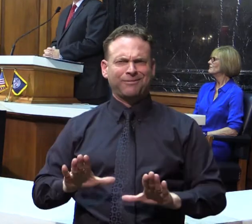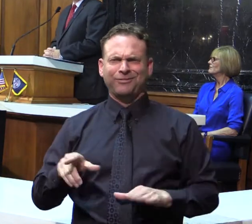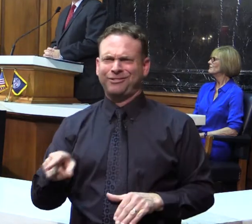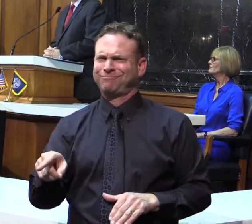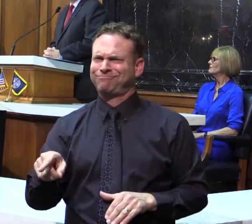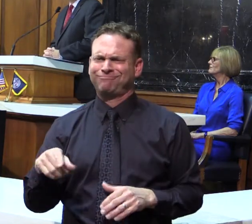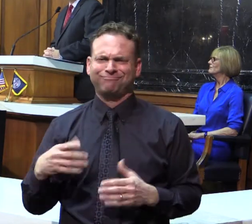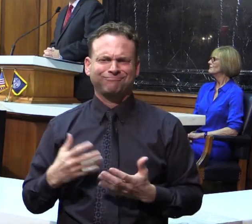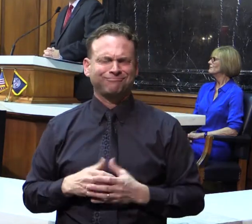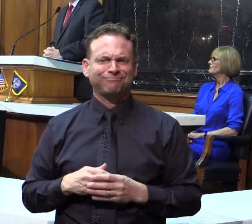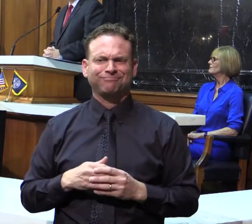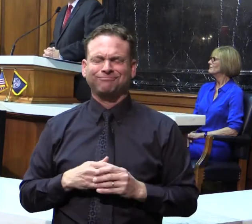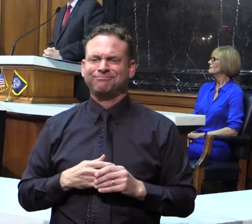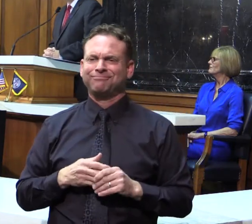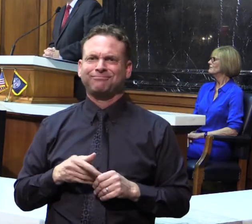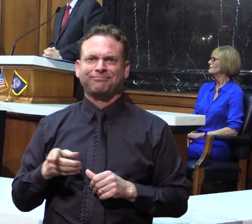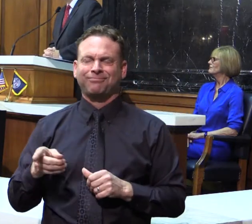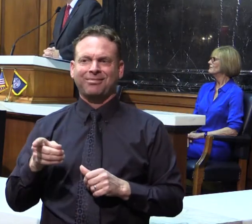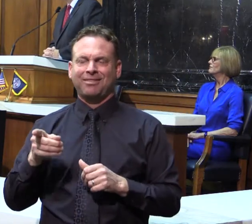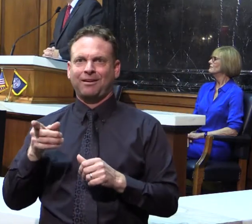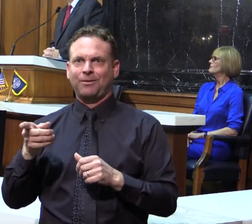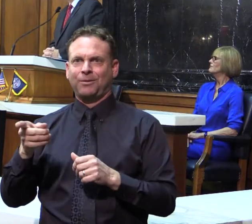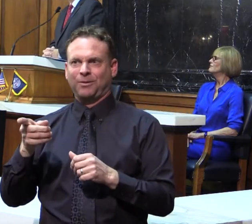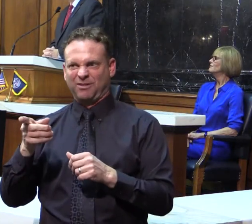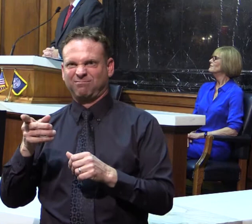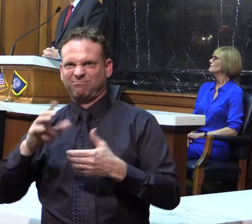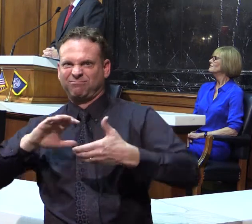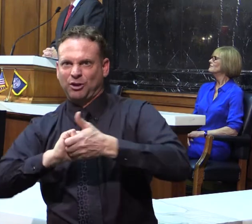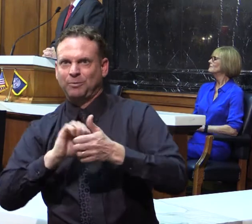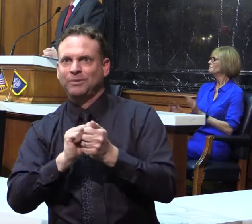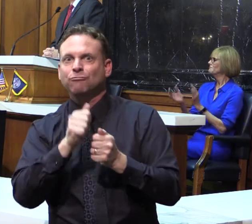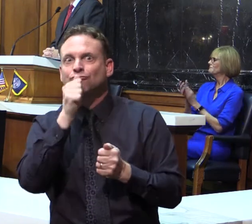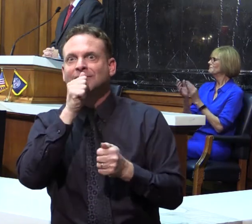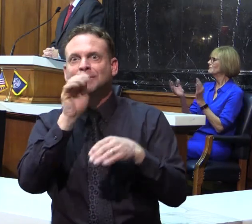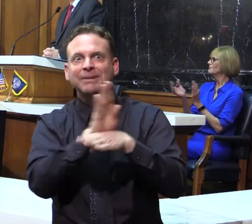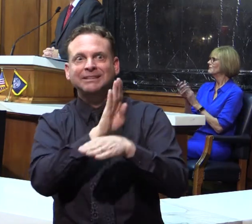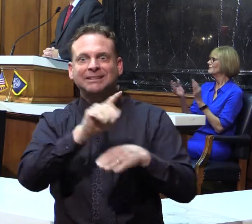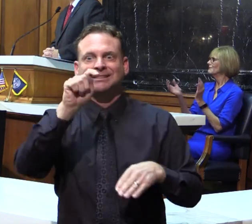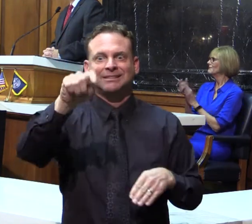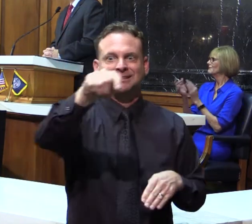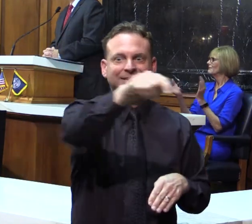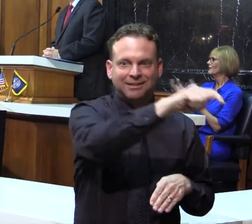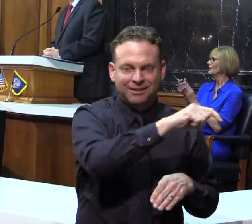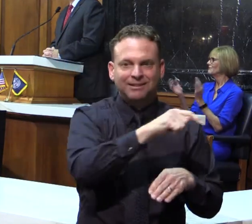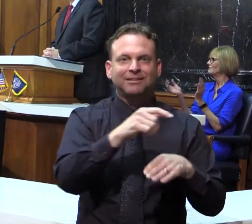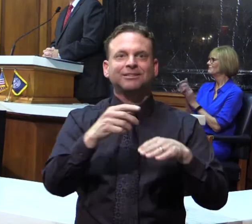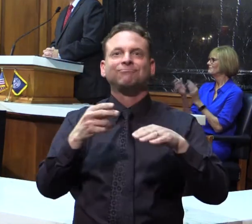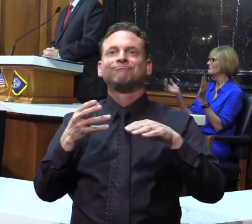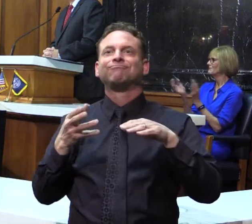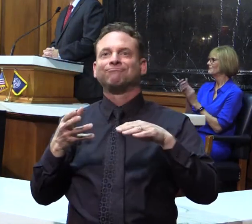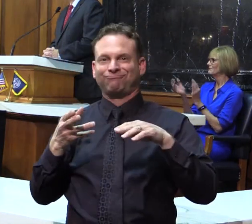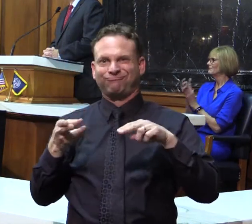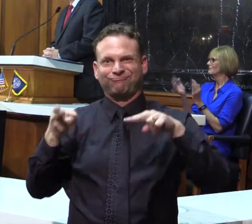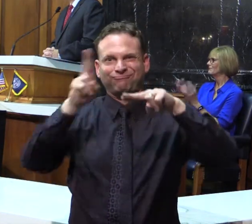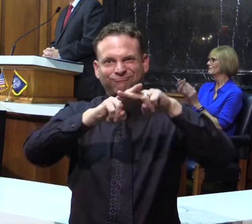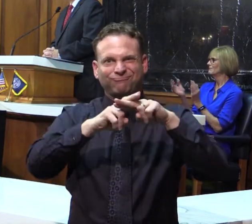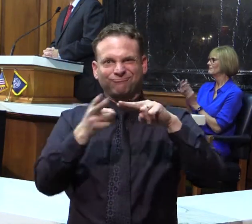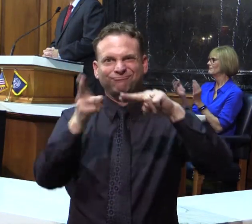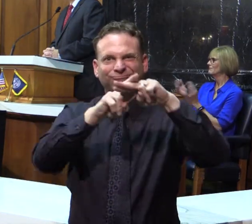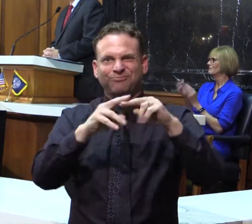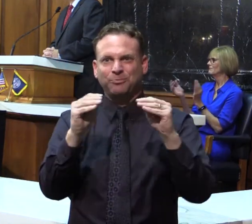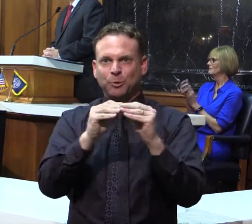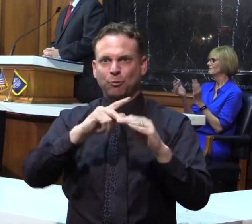all across Indiana within the next five years!